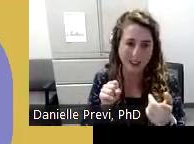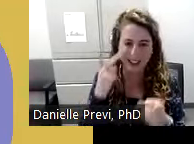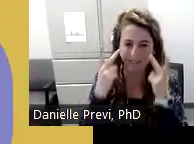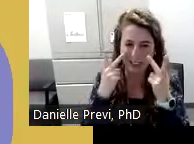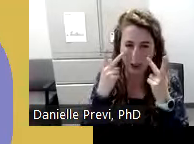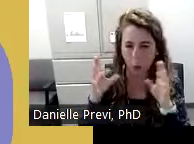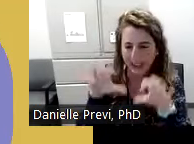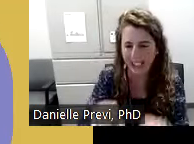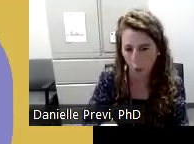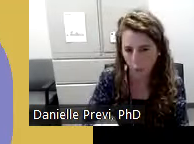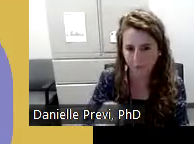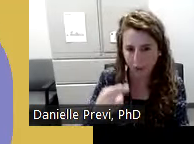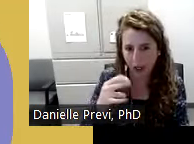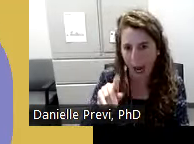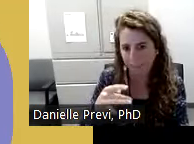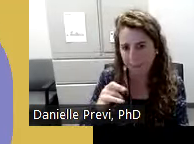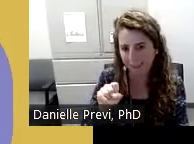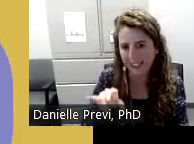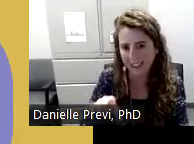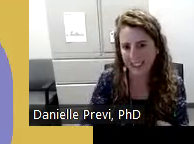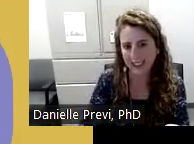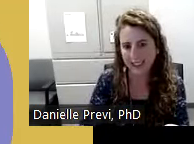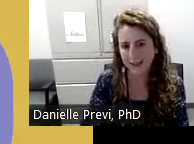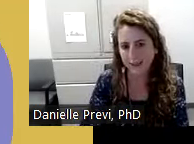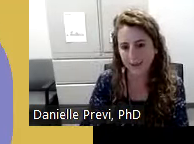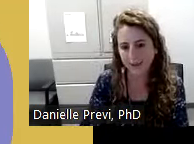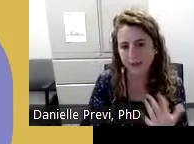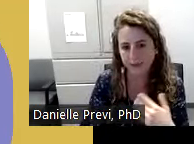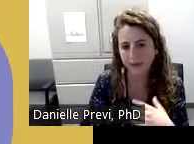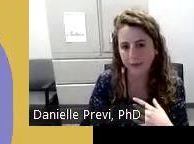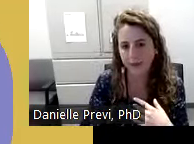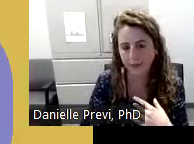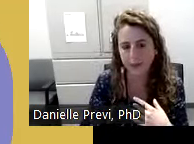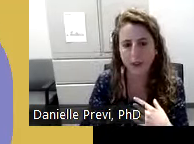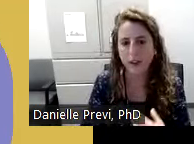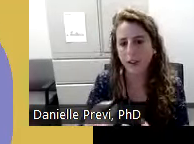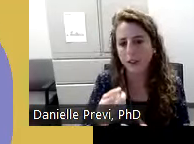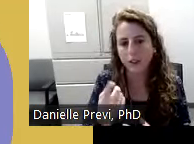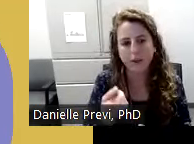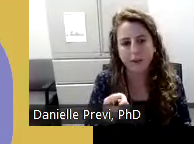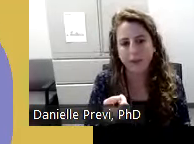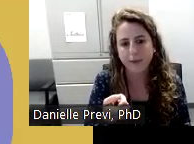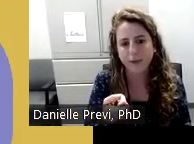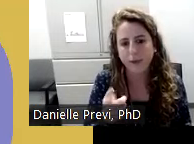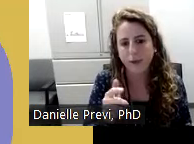Another argument out there is called the “visual takeover hypothesis,”